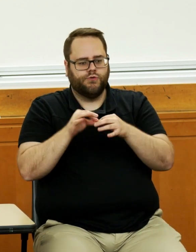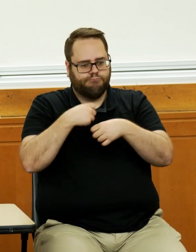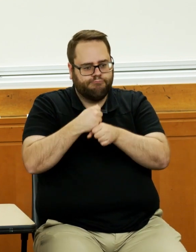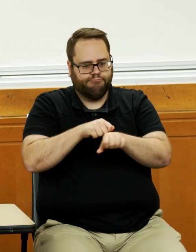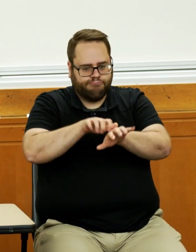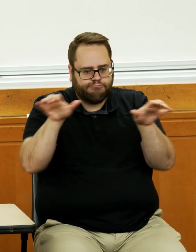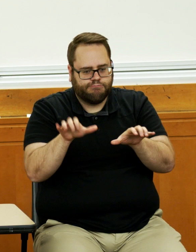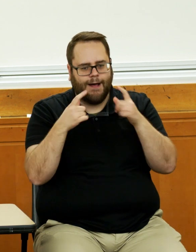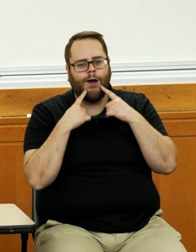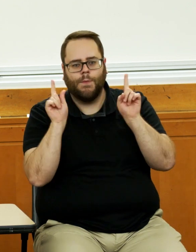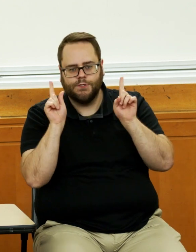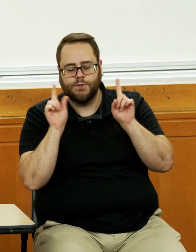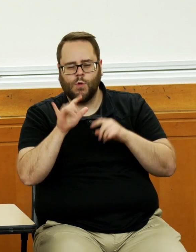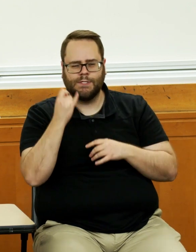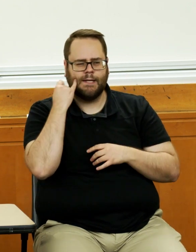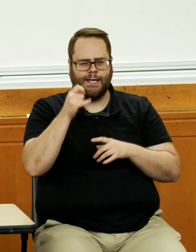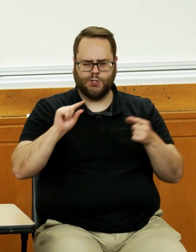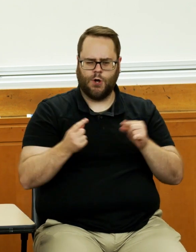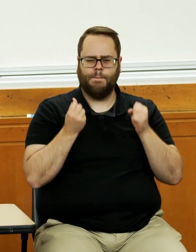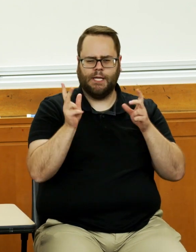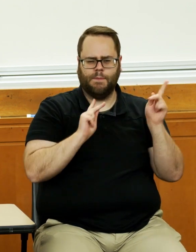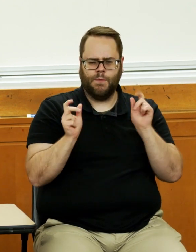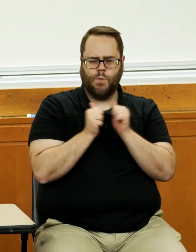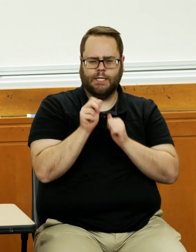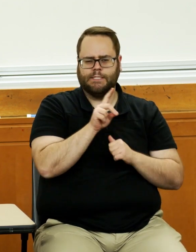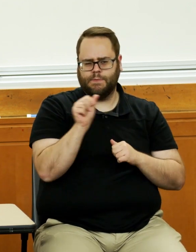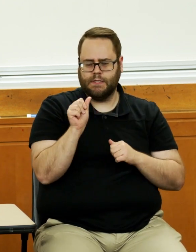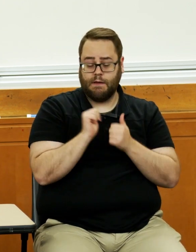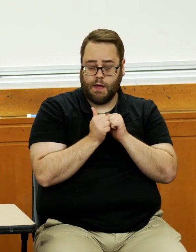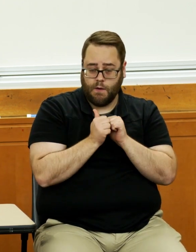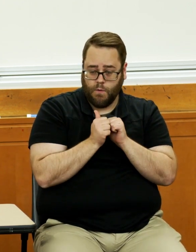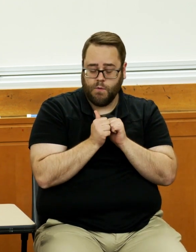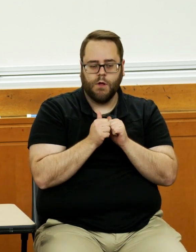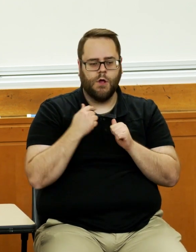These are ideas that often harm many people with disabilities by forcing us to downplay or